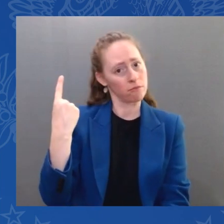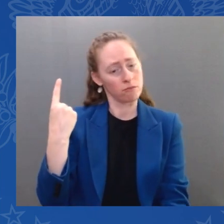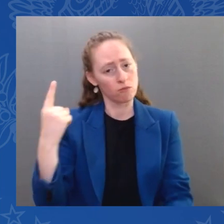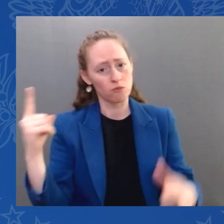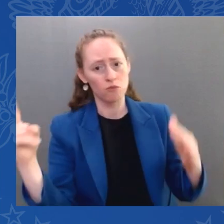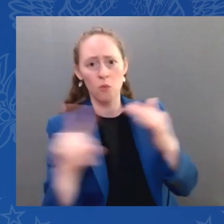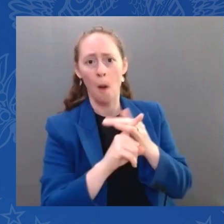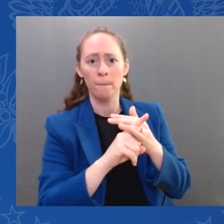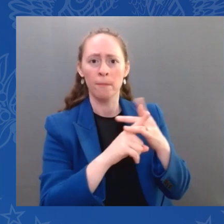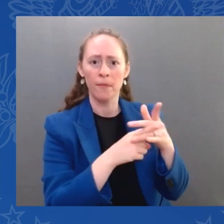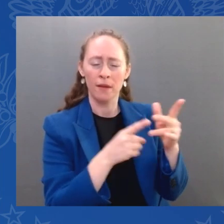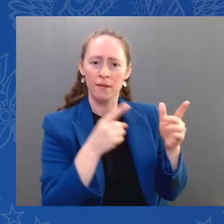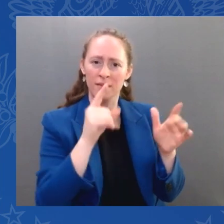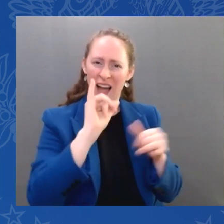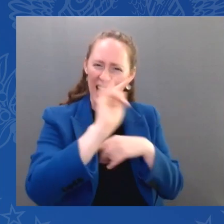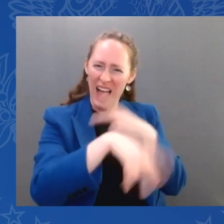in the name of a hateful ideology.